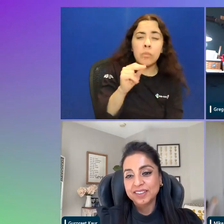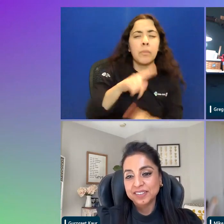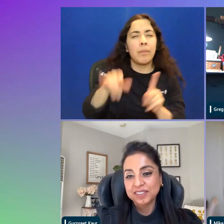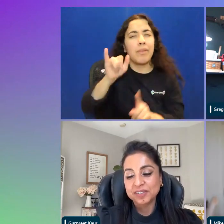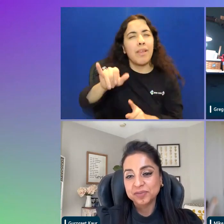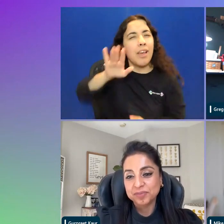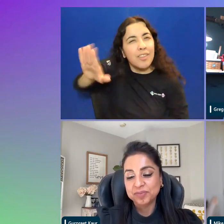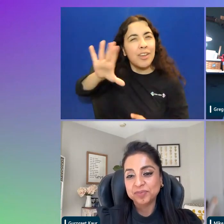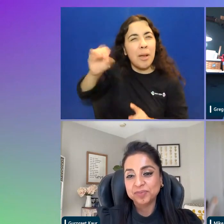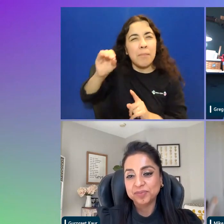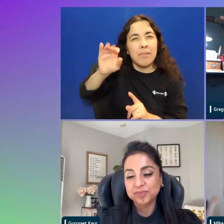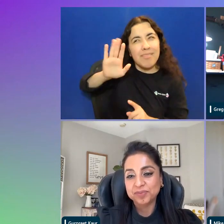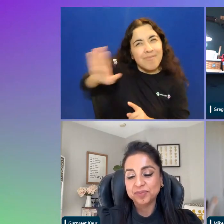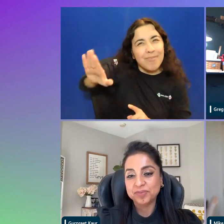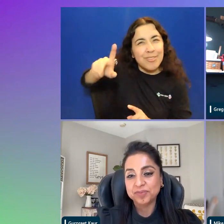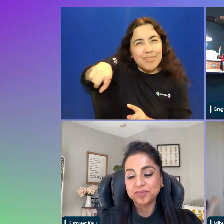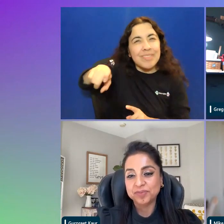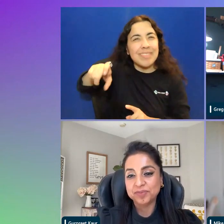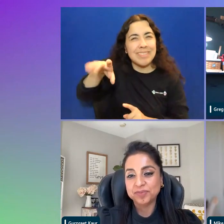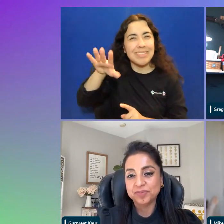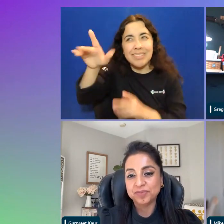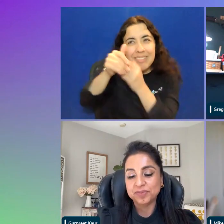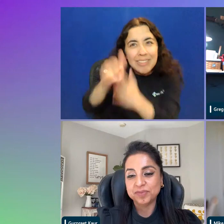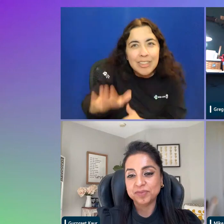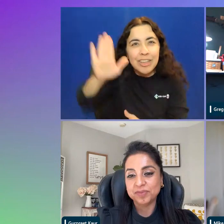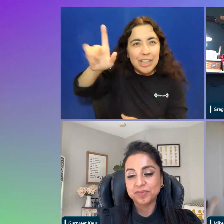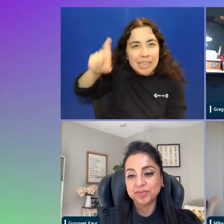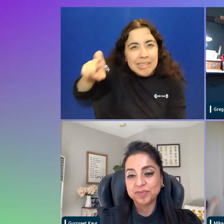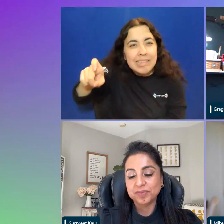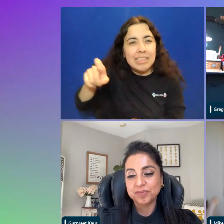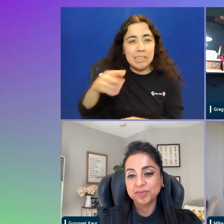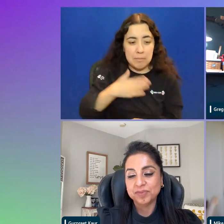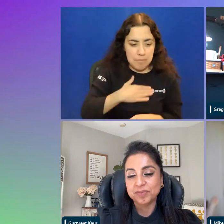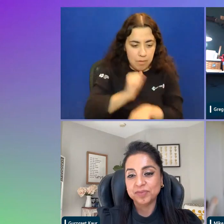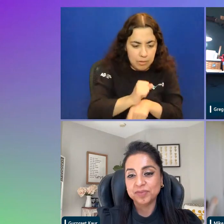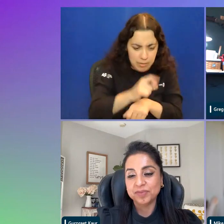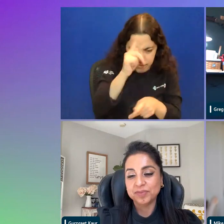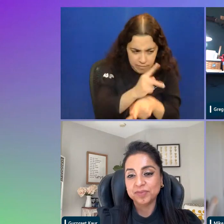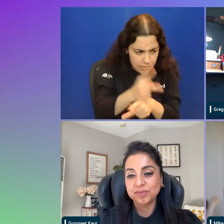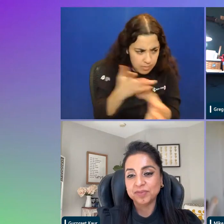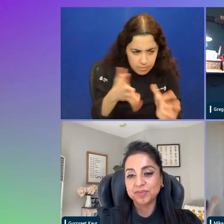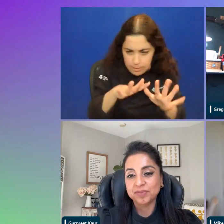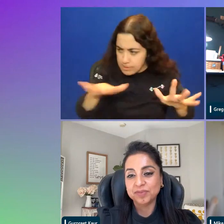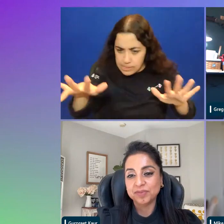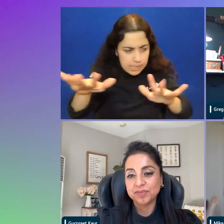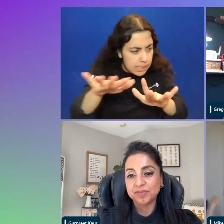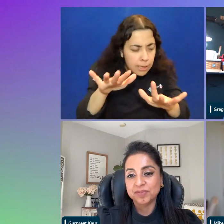needed. And that was my job to figure out. And that takes time. But you start asking those questions sooner. The longer